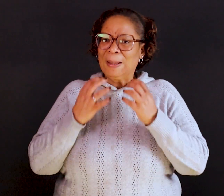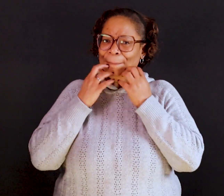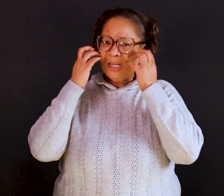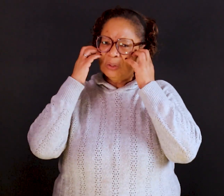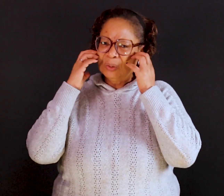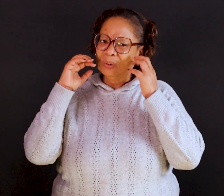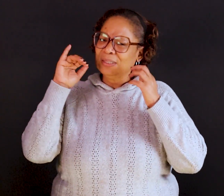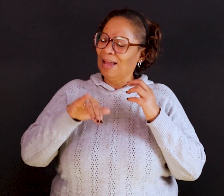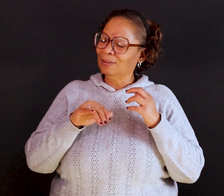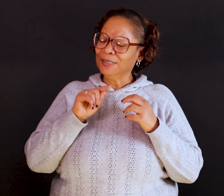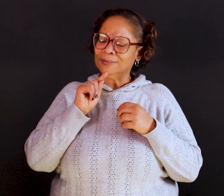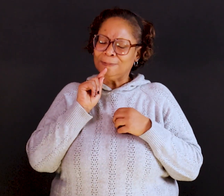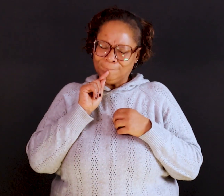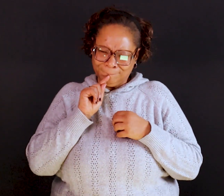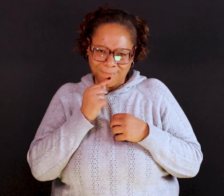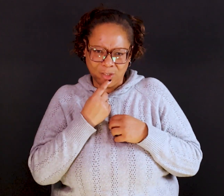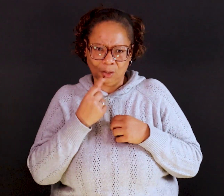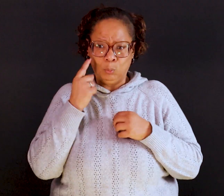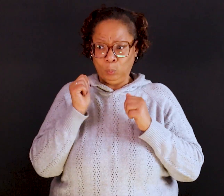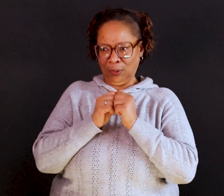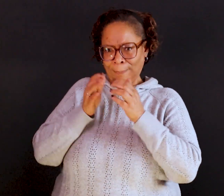Measles can be especially severe in persons